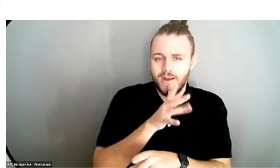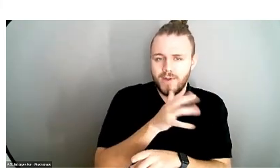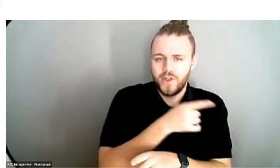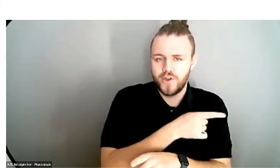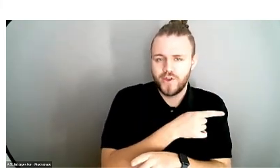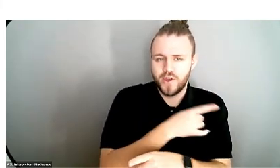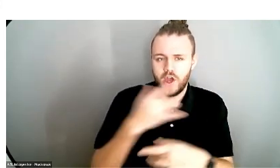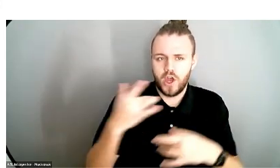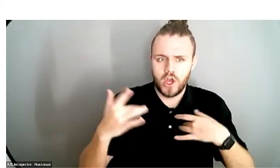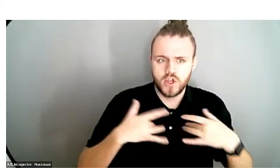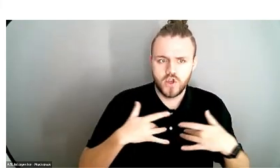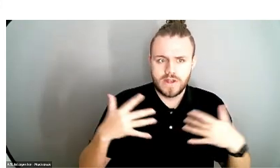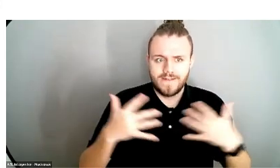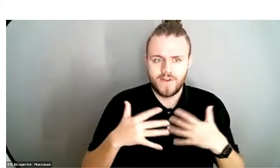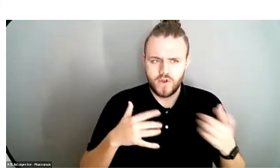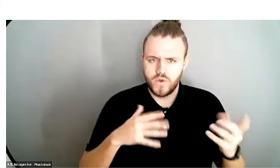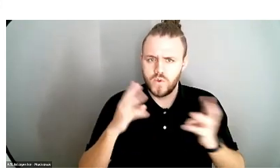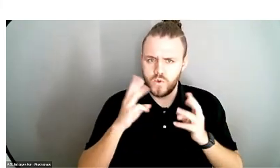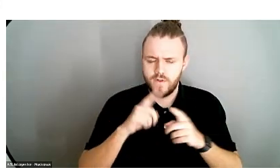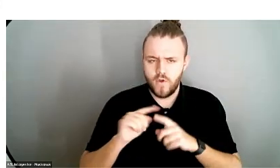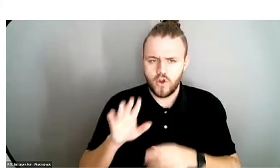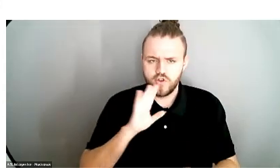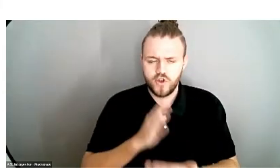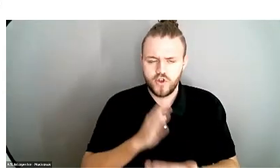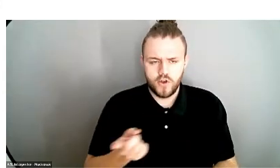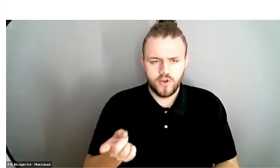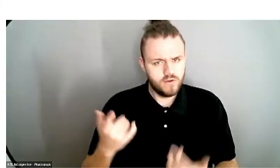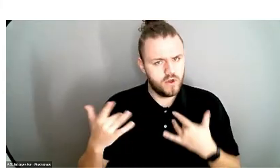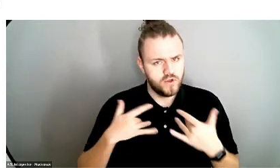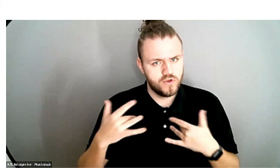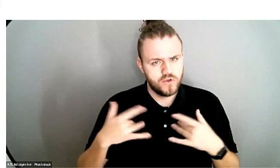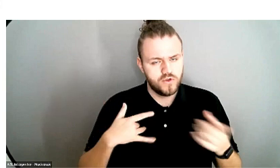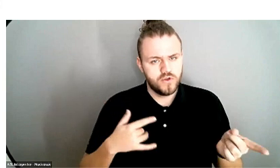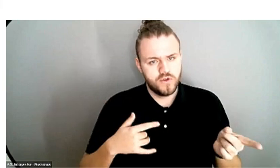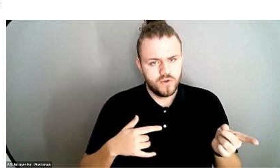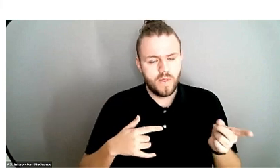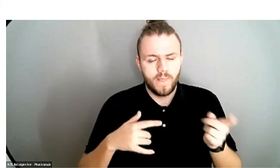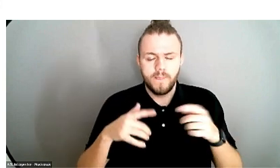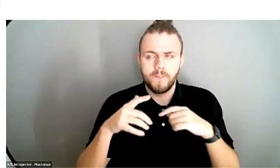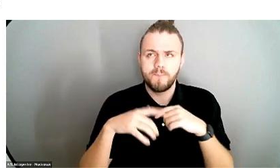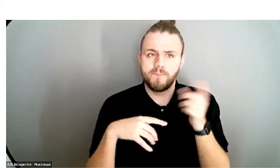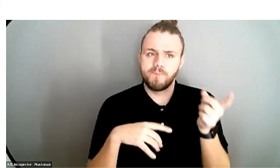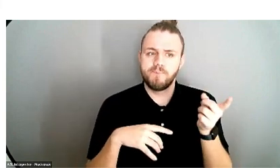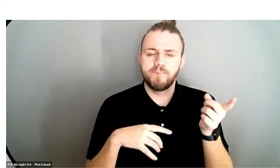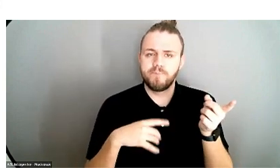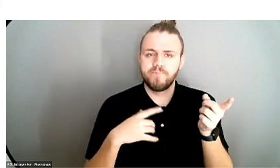she is worried for her daughter. She is worried if